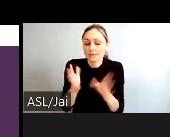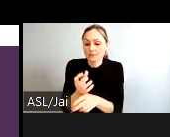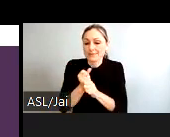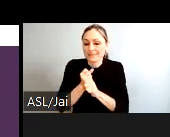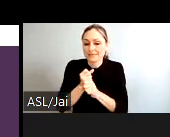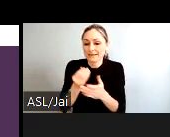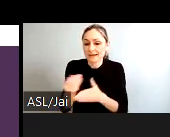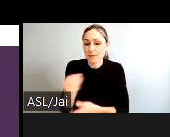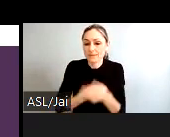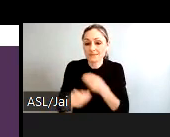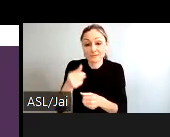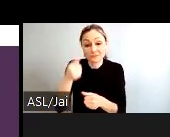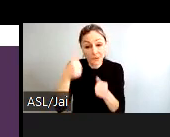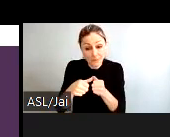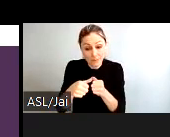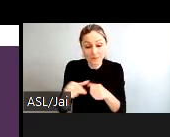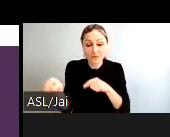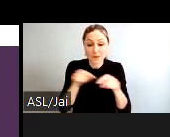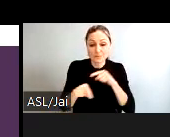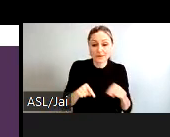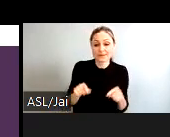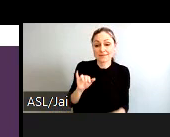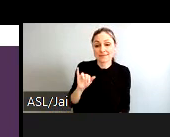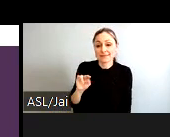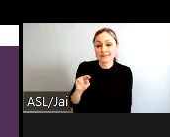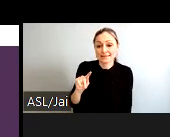Remember, going back to the intent. The intent is that people who are participating